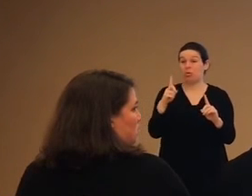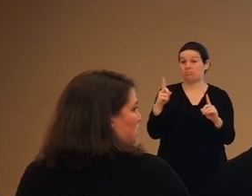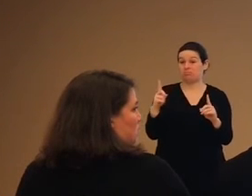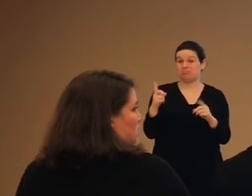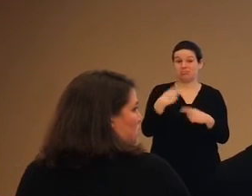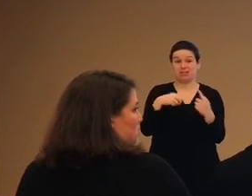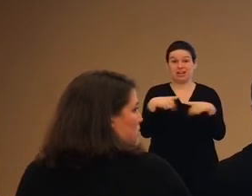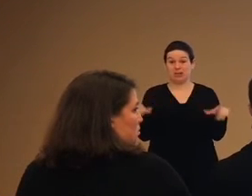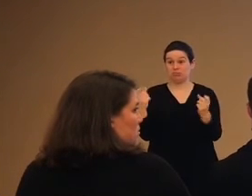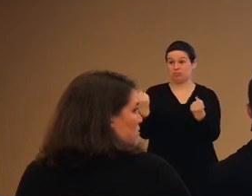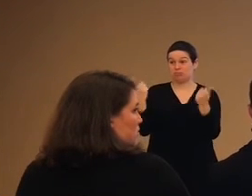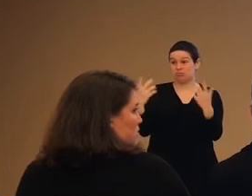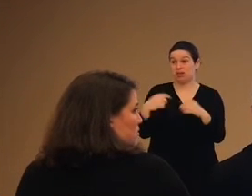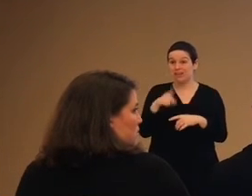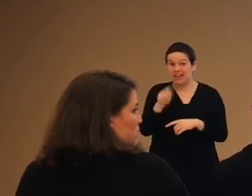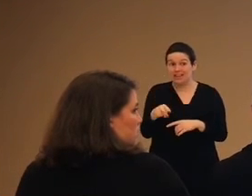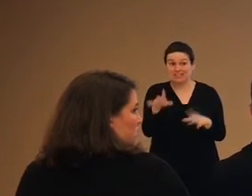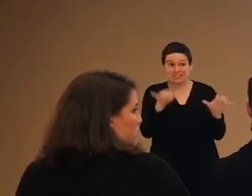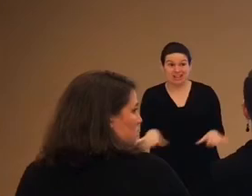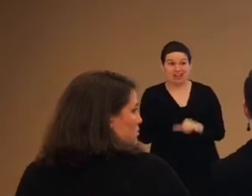That's usually the standard when it comes to cultural institutions